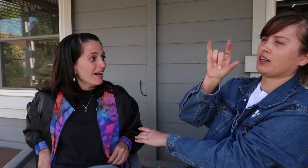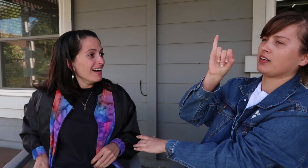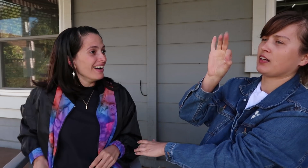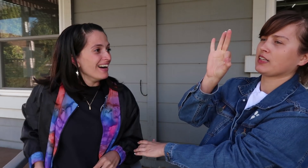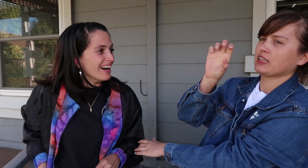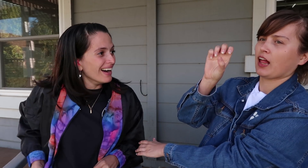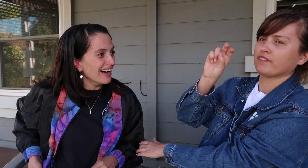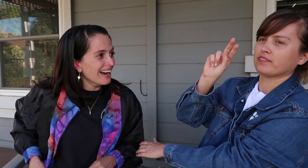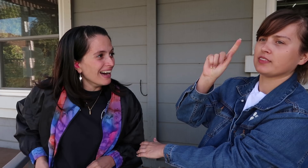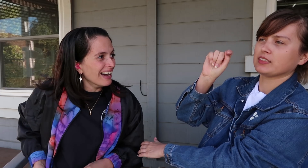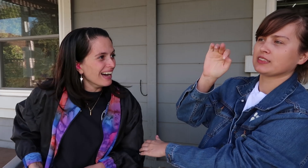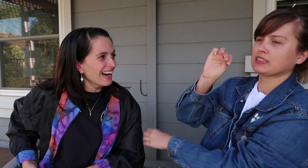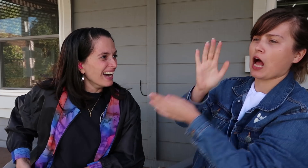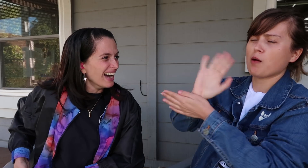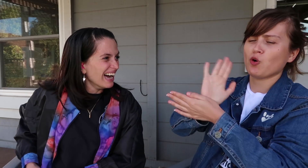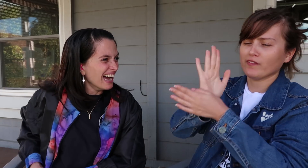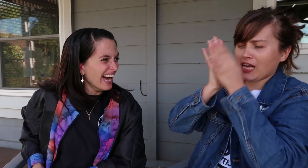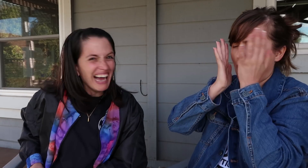It's a Lifetime movie now.